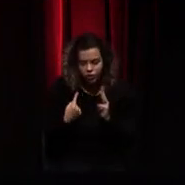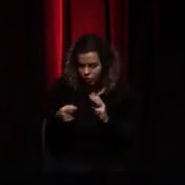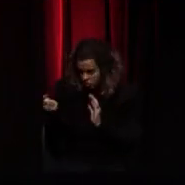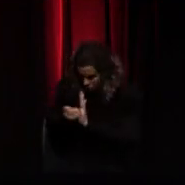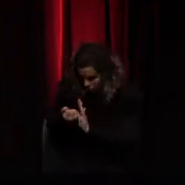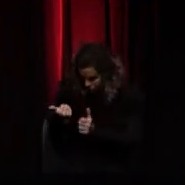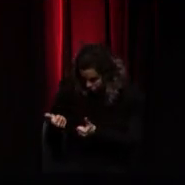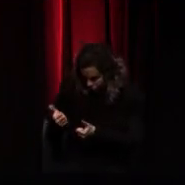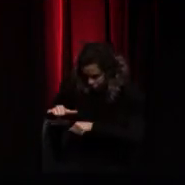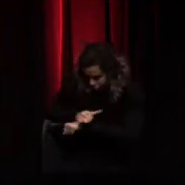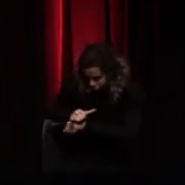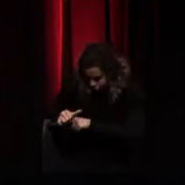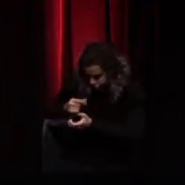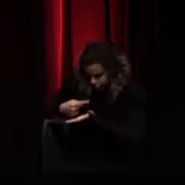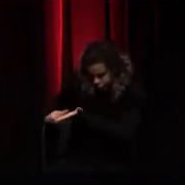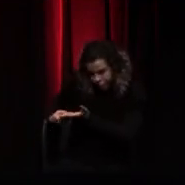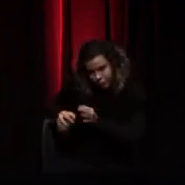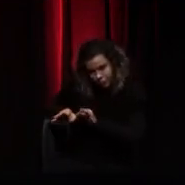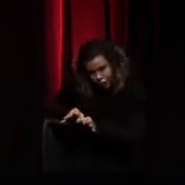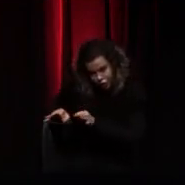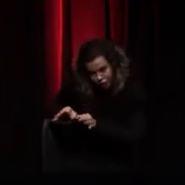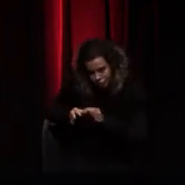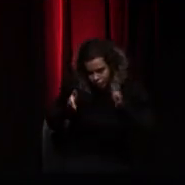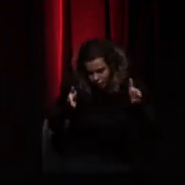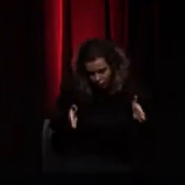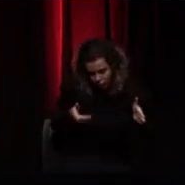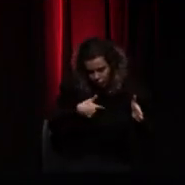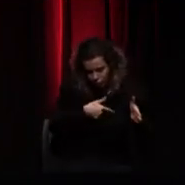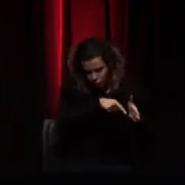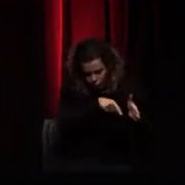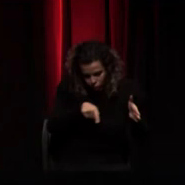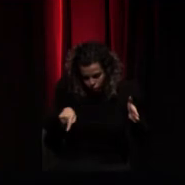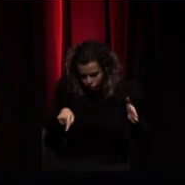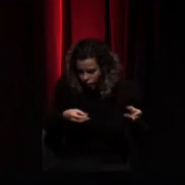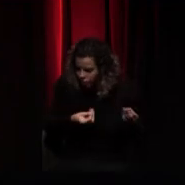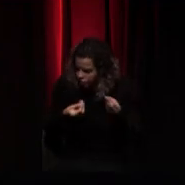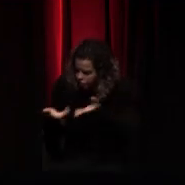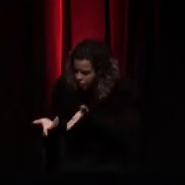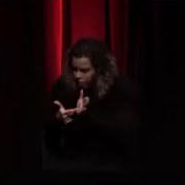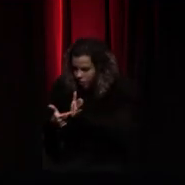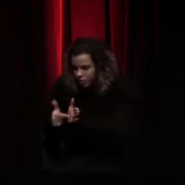“From here to there I’m able to bring you this kind of result.”